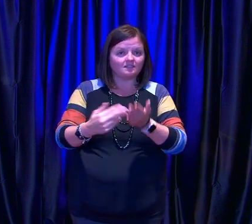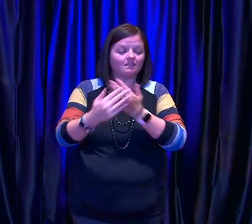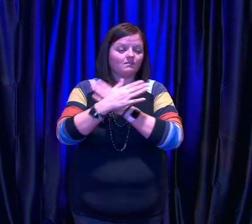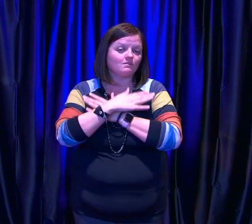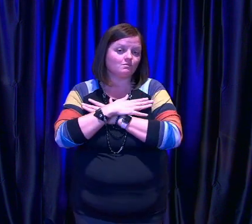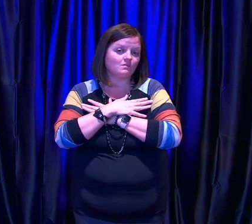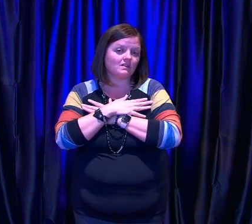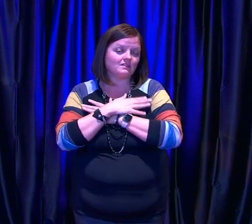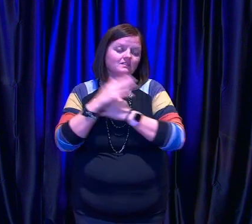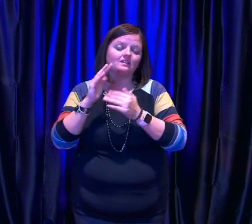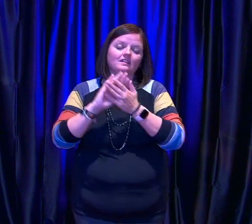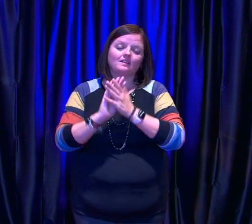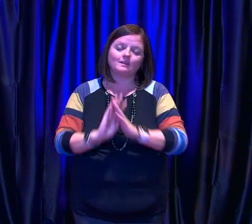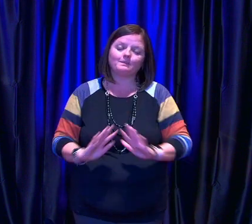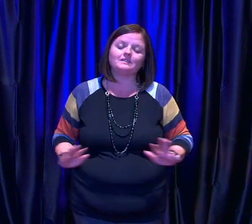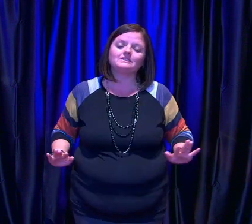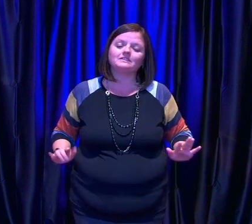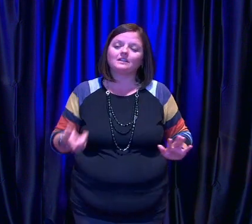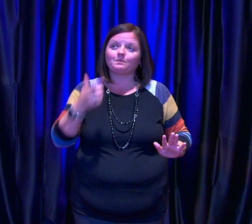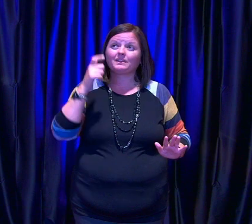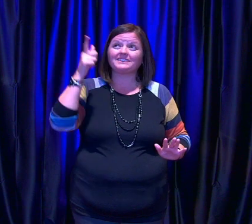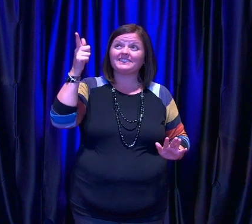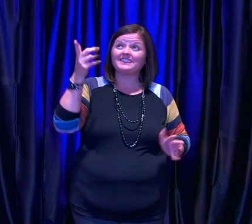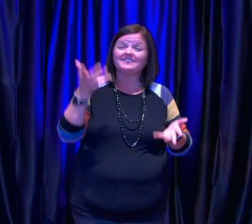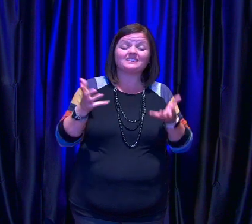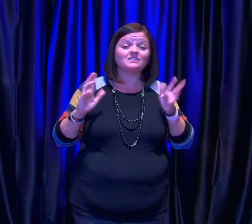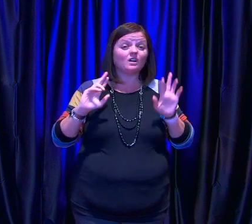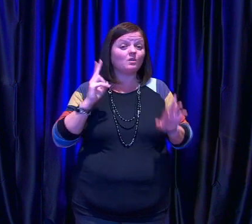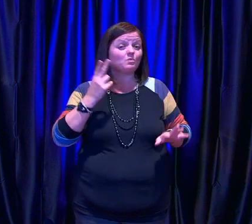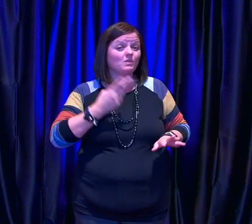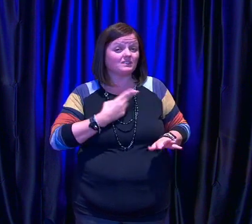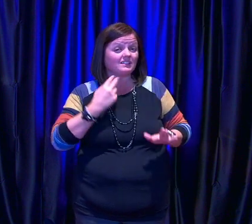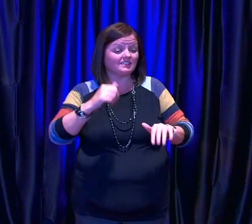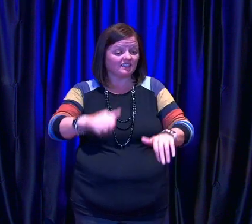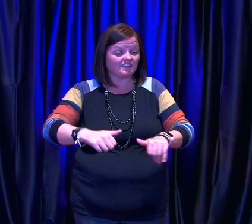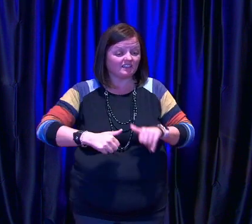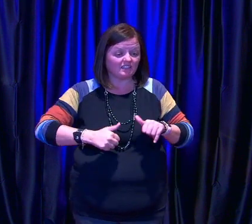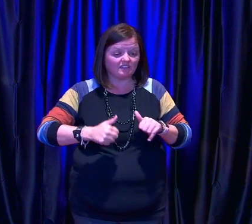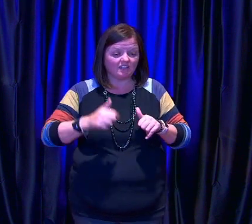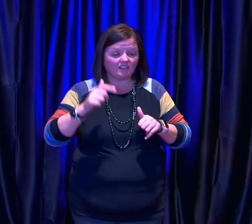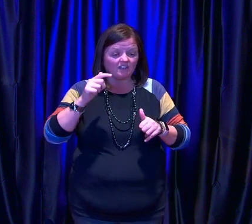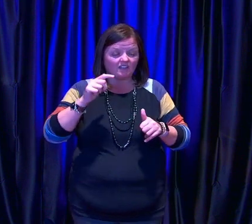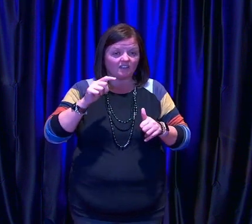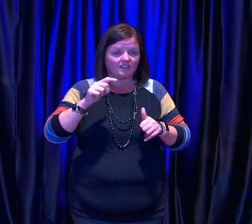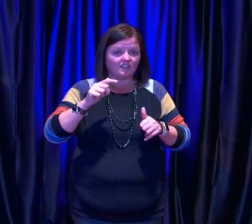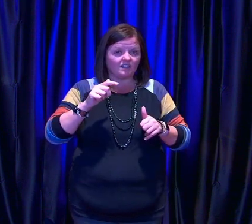the peace because he doesn't want us living frazzled and on the edge and